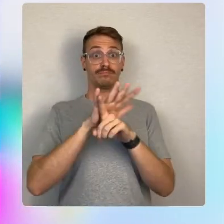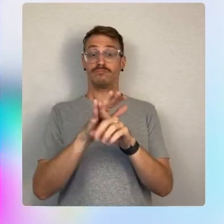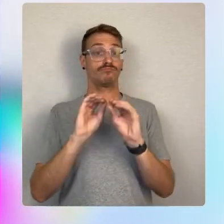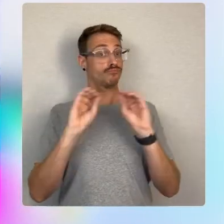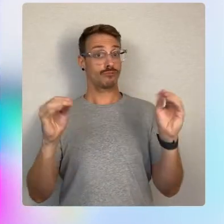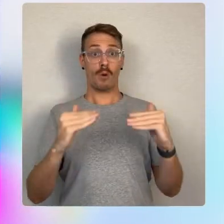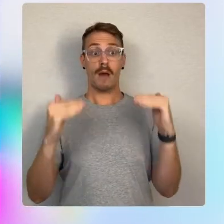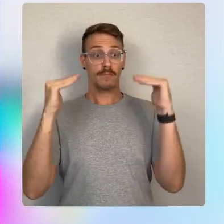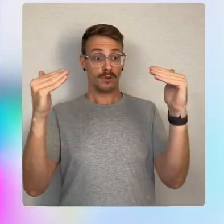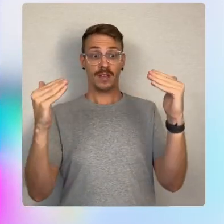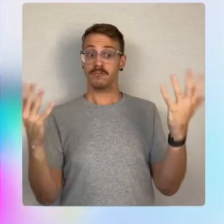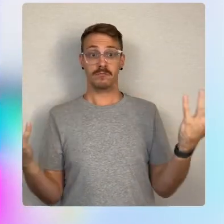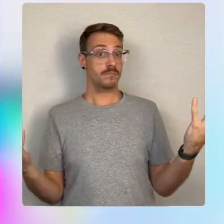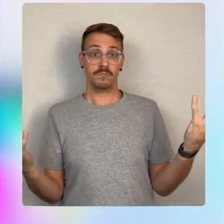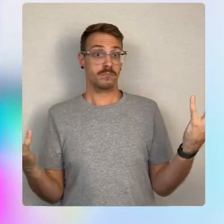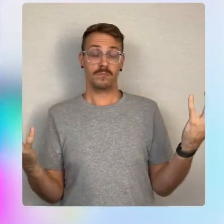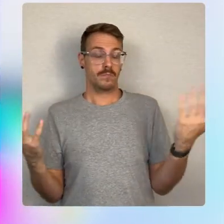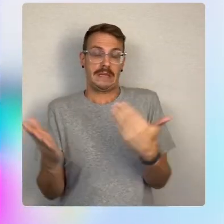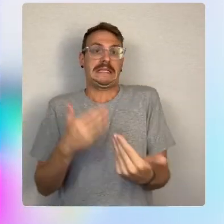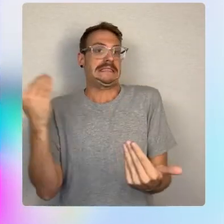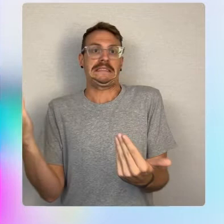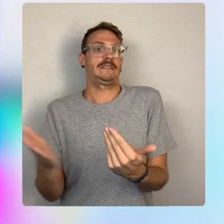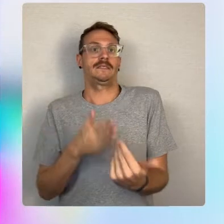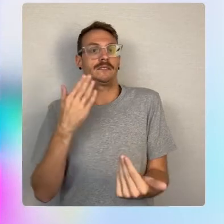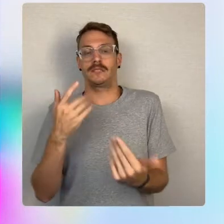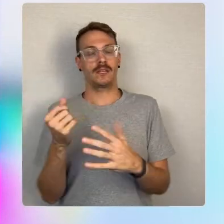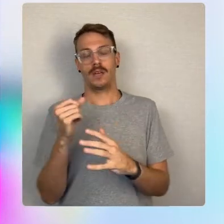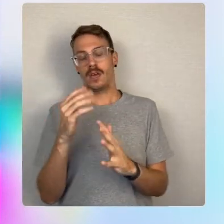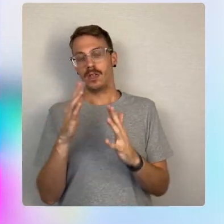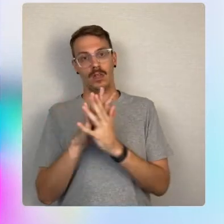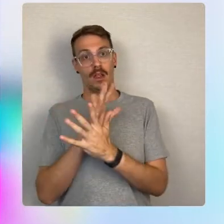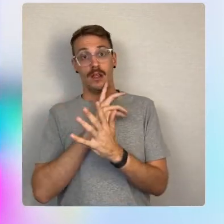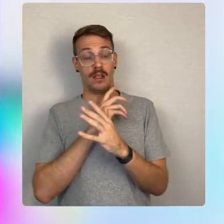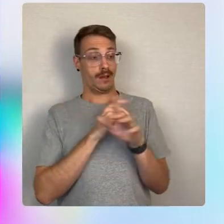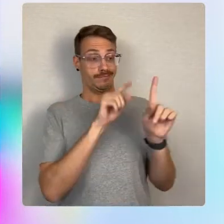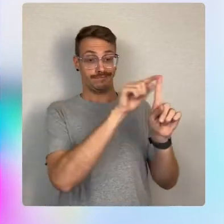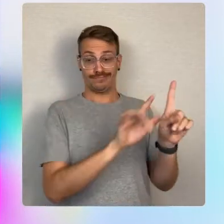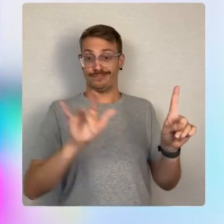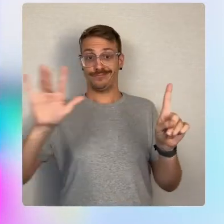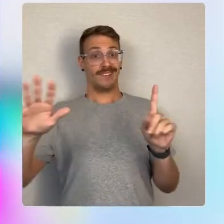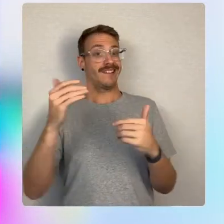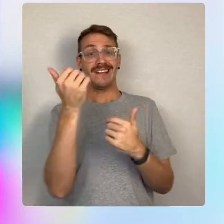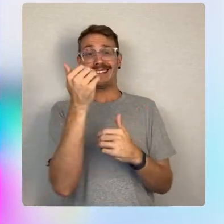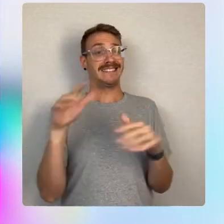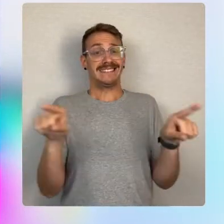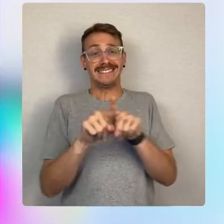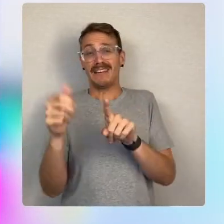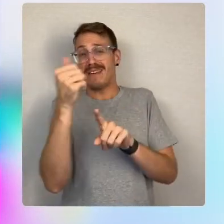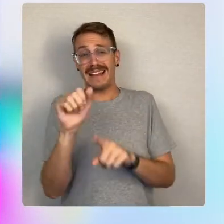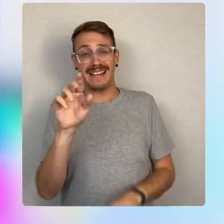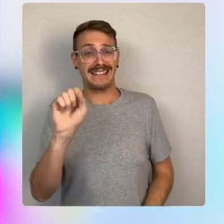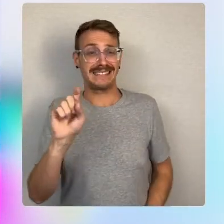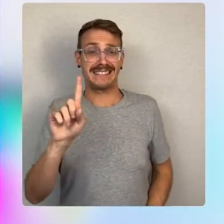was just so easy, it was an absolute breeze, as easy as any SDK implementation can get, honestly.